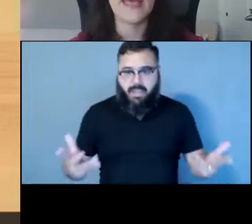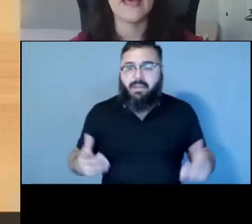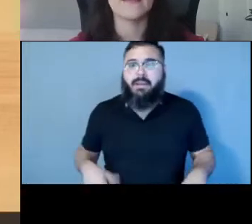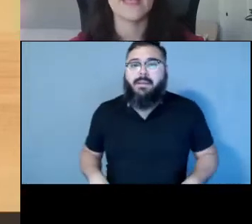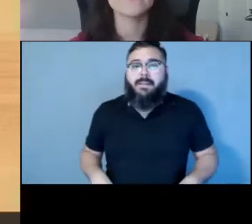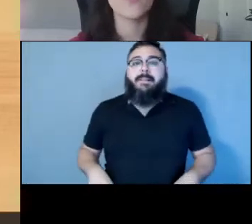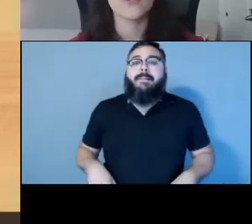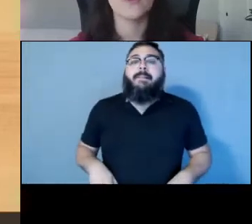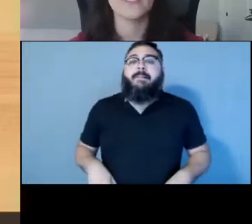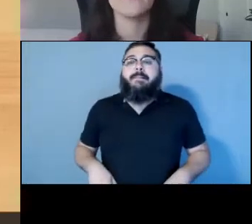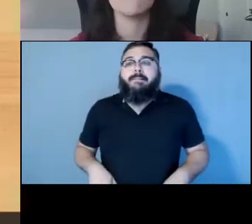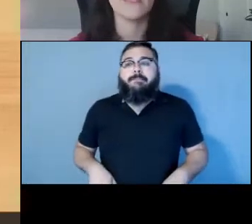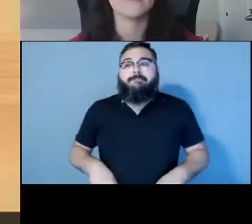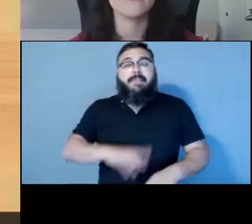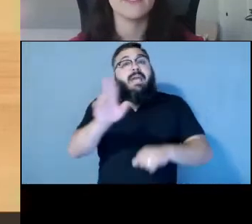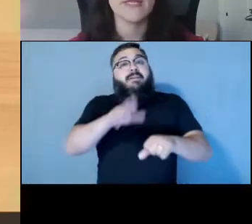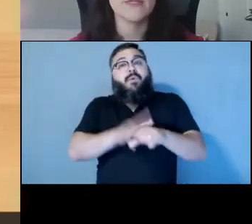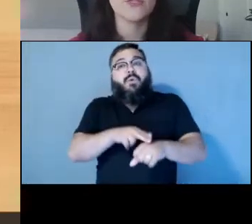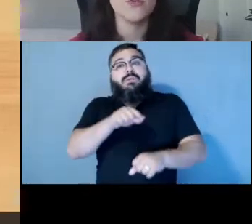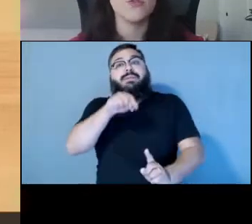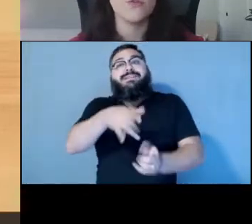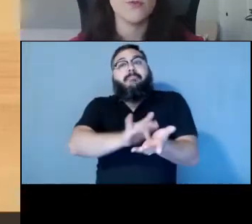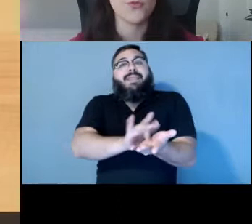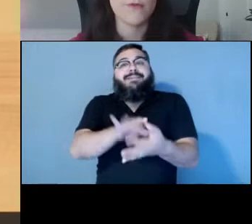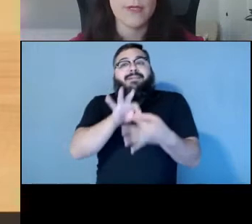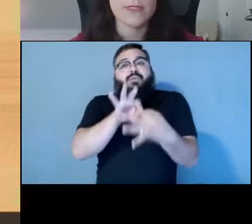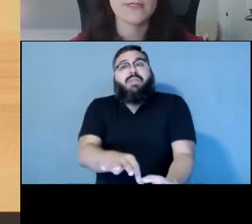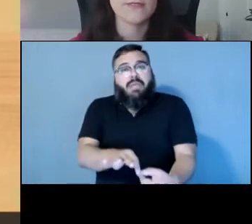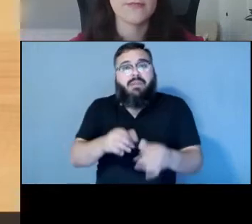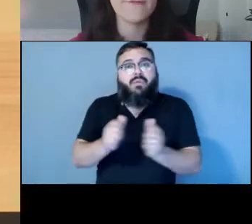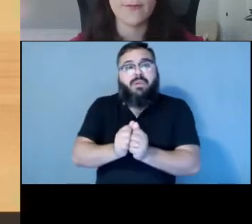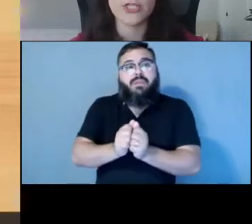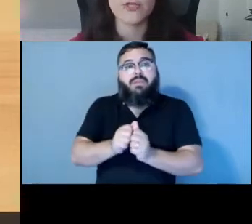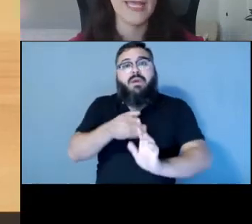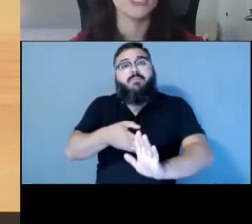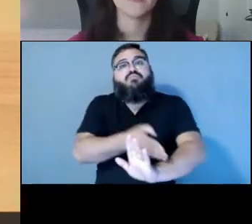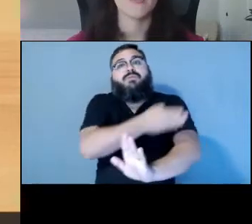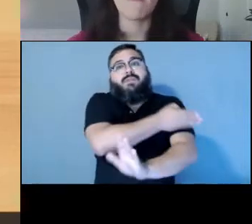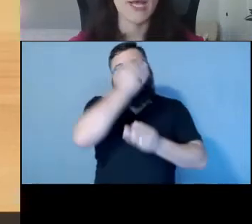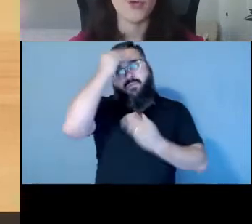and that's of course, only if it's medically related to the previous information, they can't just kinda make up